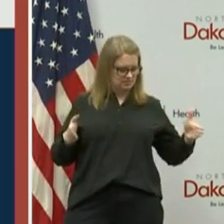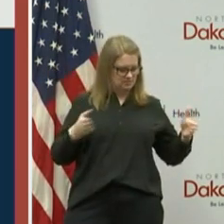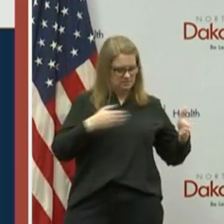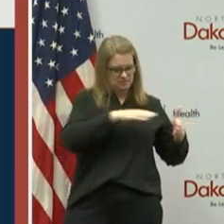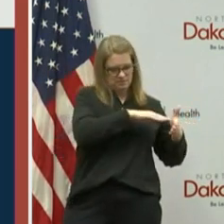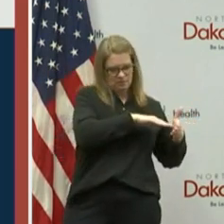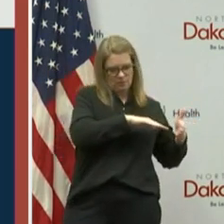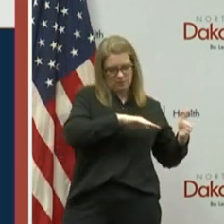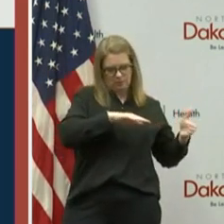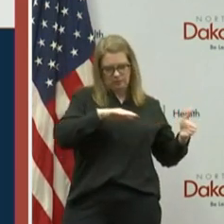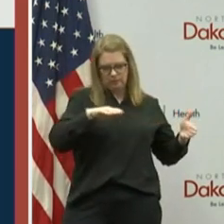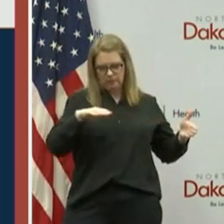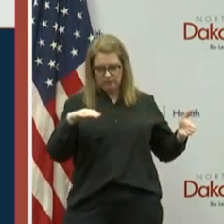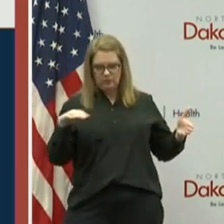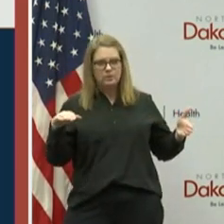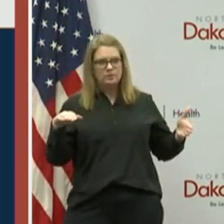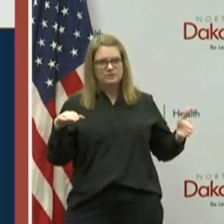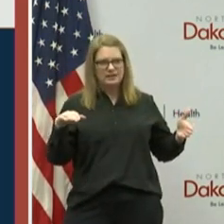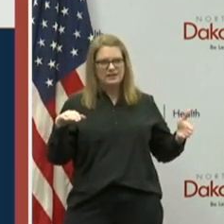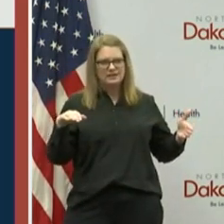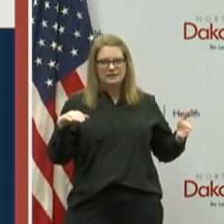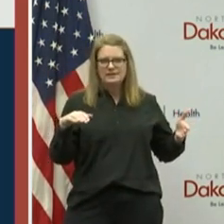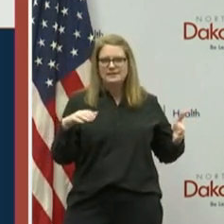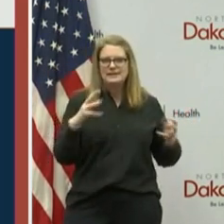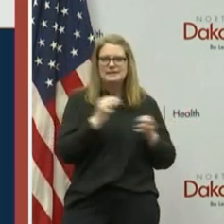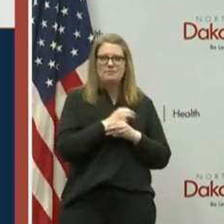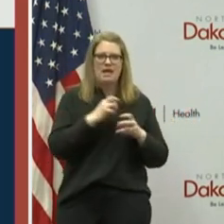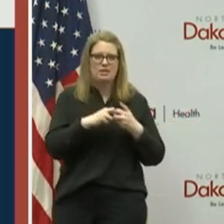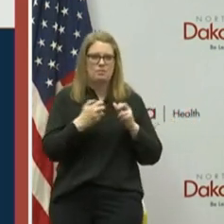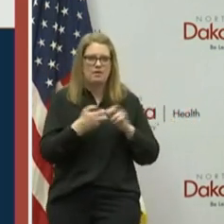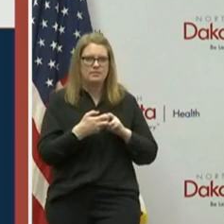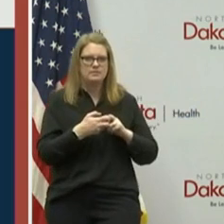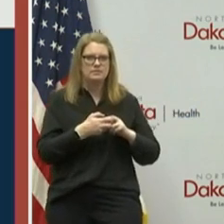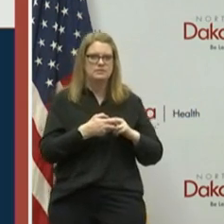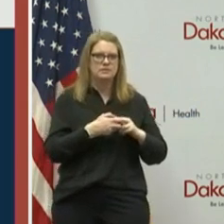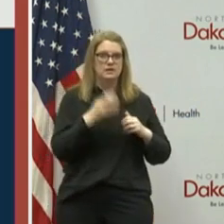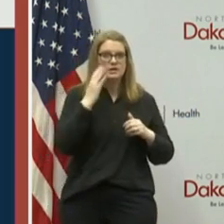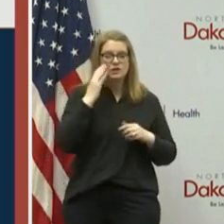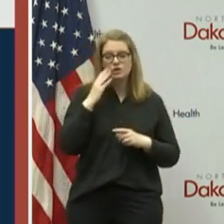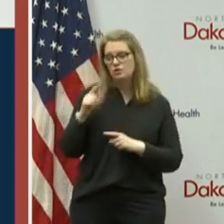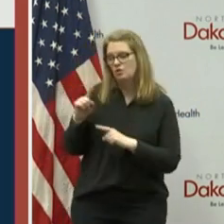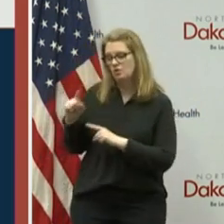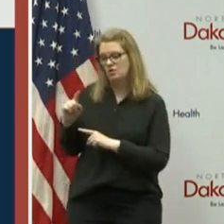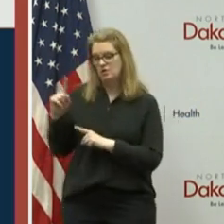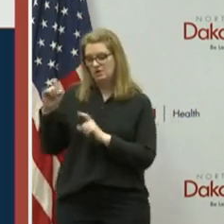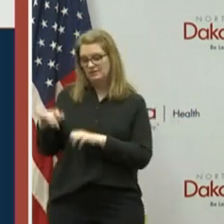ONE THING WE KNOW AS OUR LINE IS FLAT ON THE CUMULATIVE 14 DAY AVERAGE ON THE WHITE HOUSE GUIDELINES, OTHER STATES -- THIS